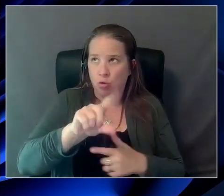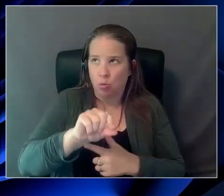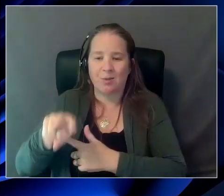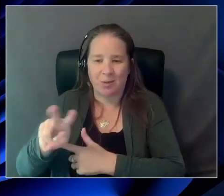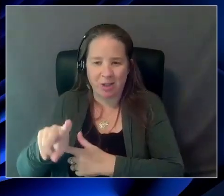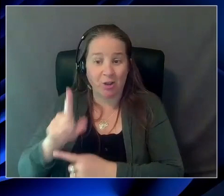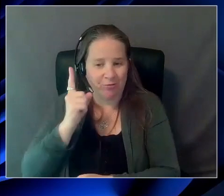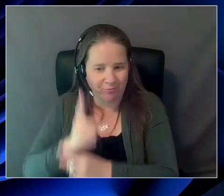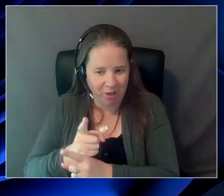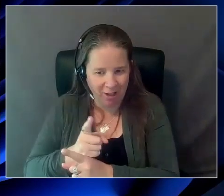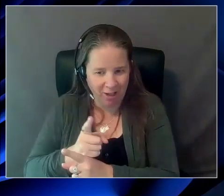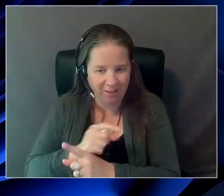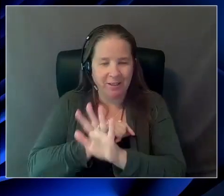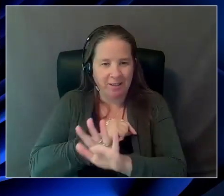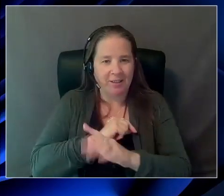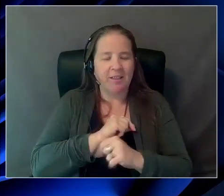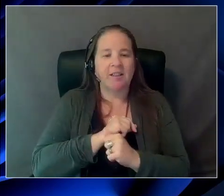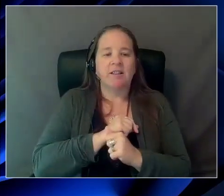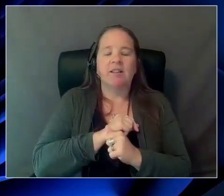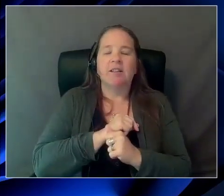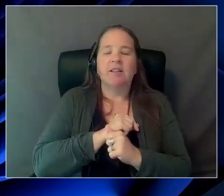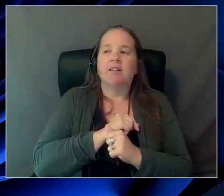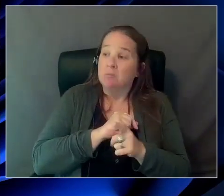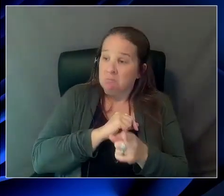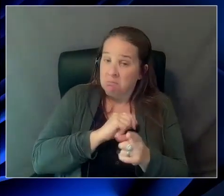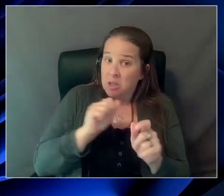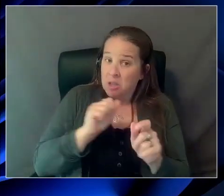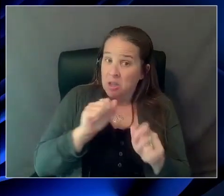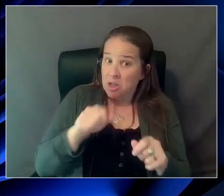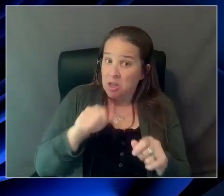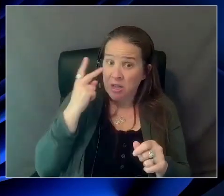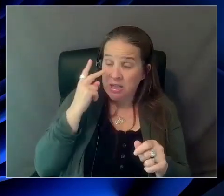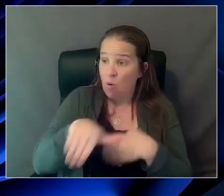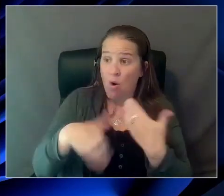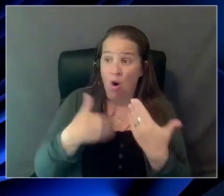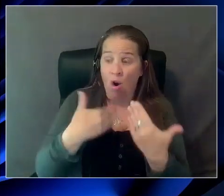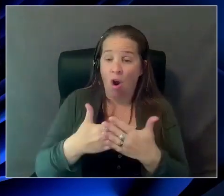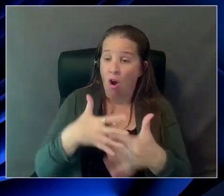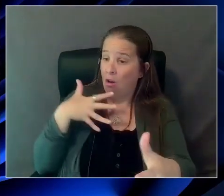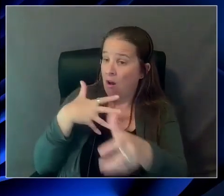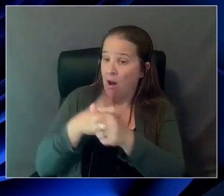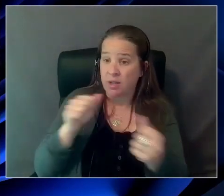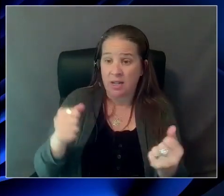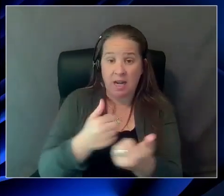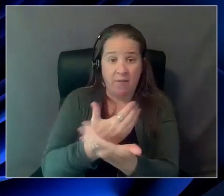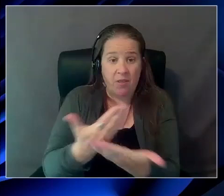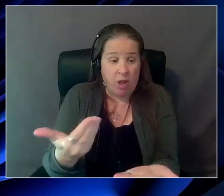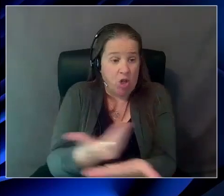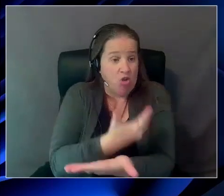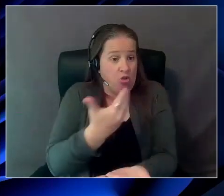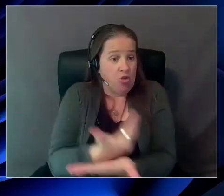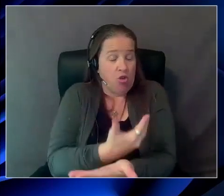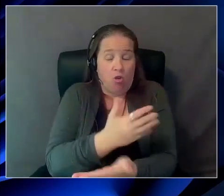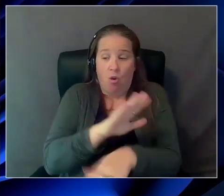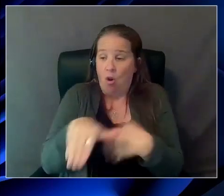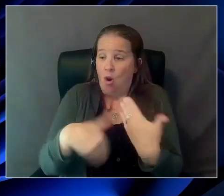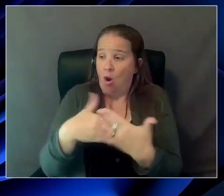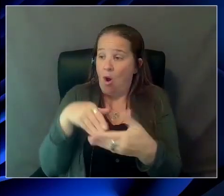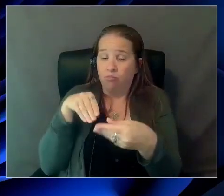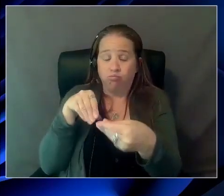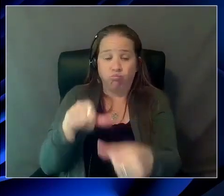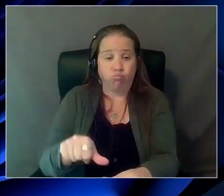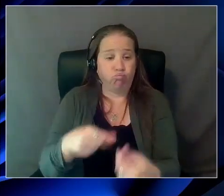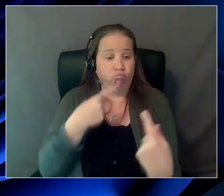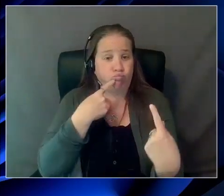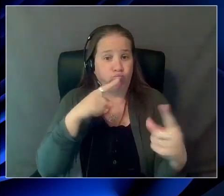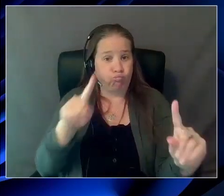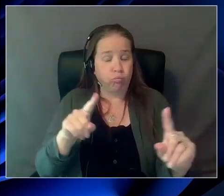So as you can see here we are each running the latest version of screen readers right? But, you know we also encourage you to check